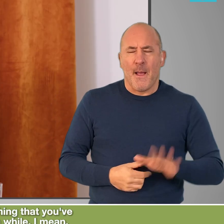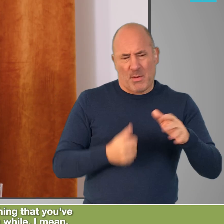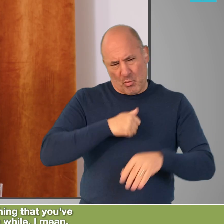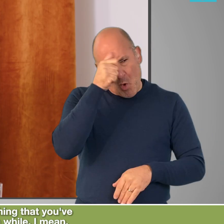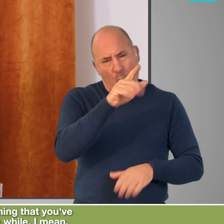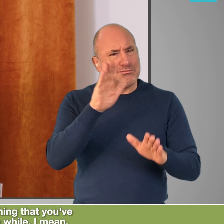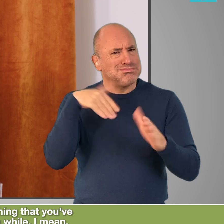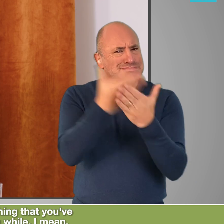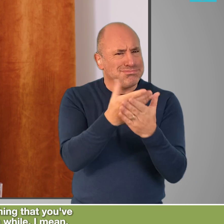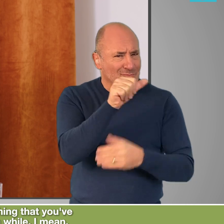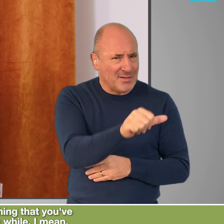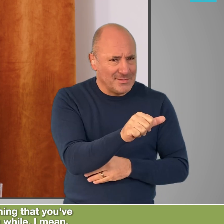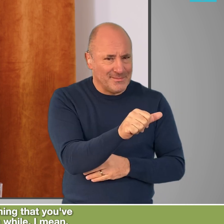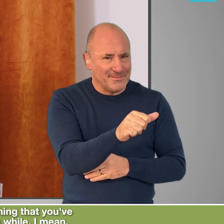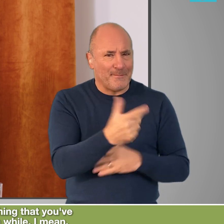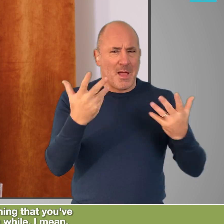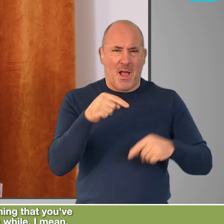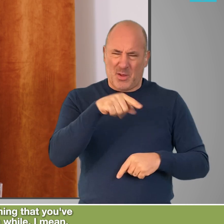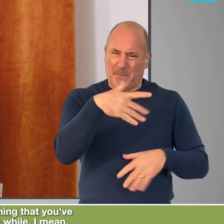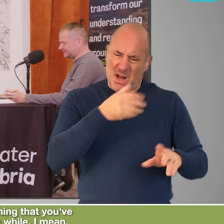and I think this is something that you've been championing for a while. I mean,